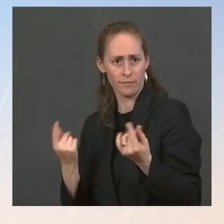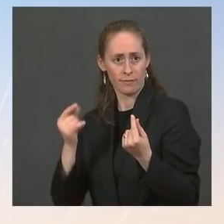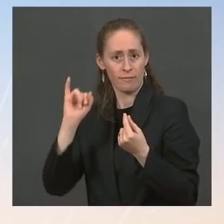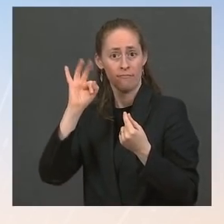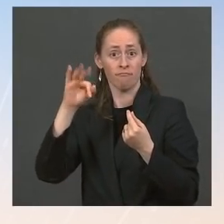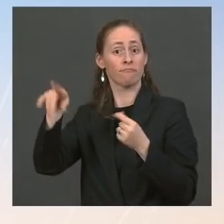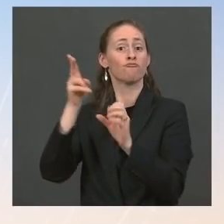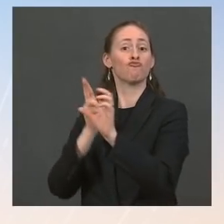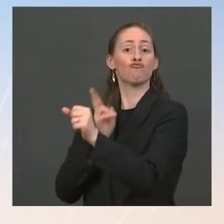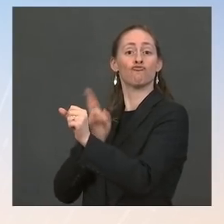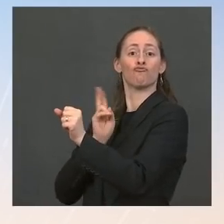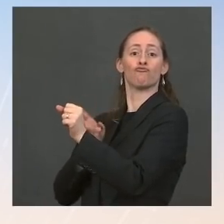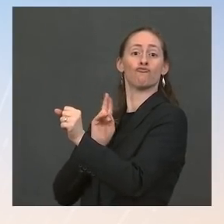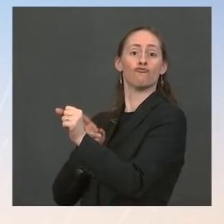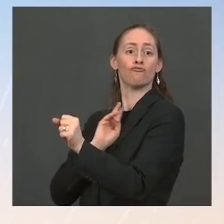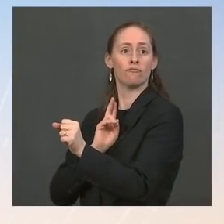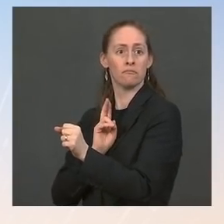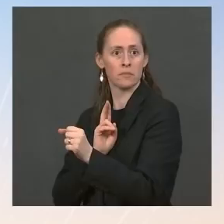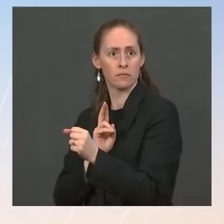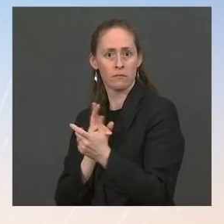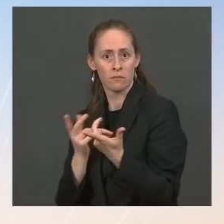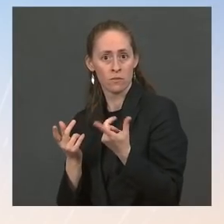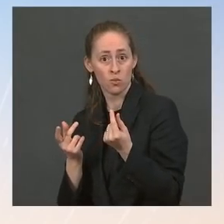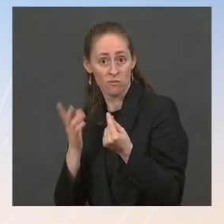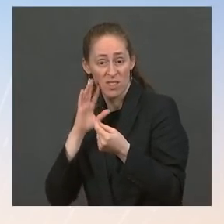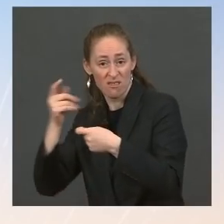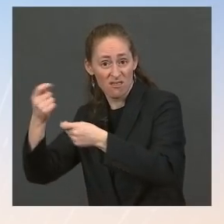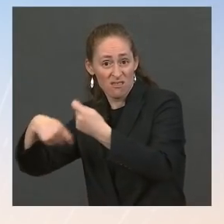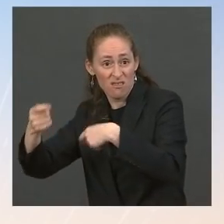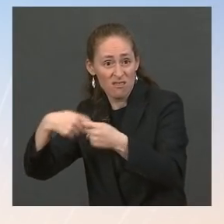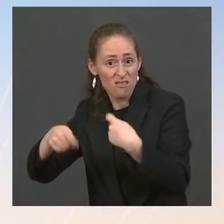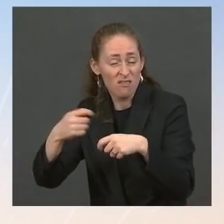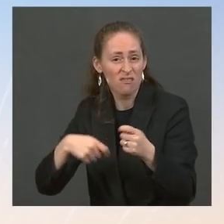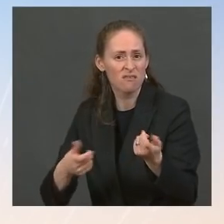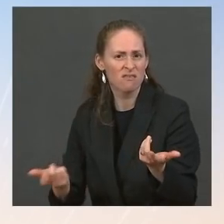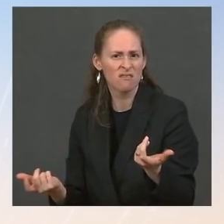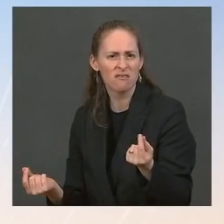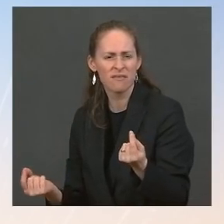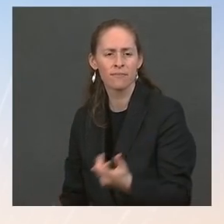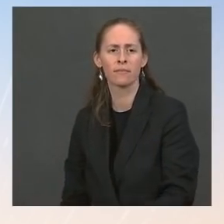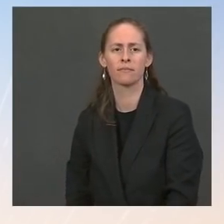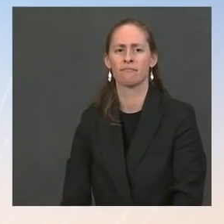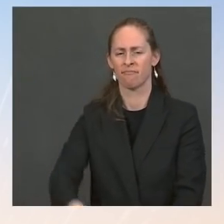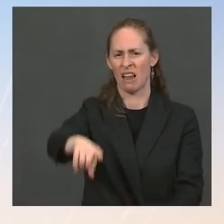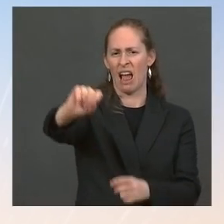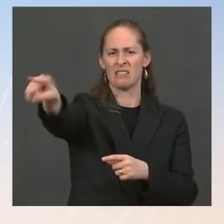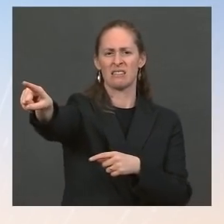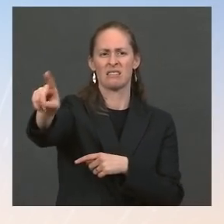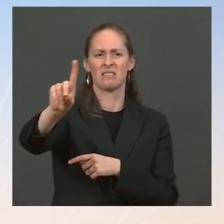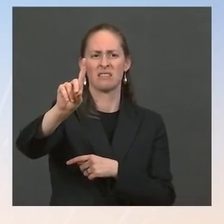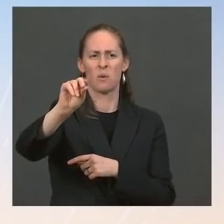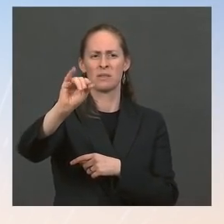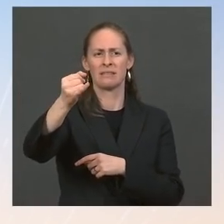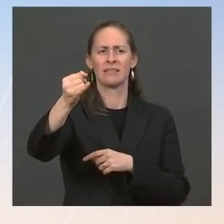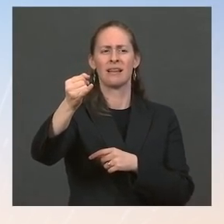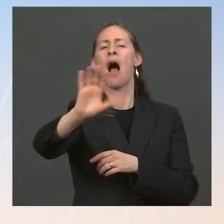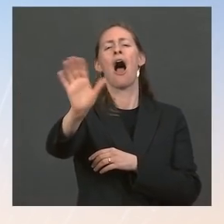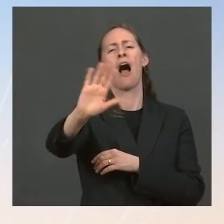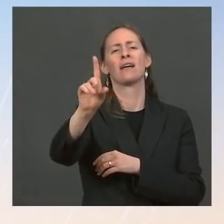because of this mandate? Ms. Psaki: Well, I would first point you to the Department of Defense. Their uptick numbers of people who are getting vaccinated are quite high,